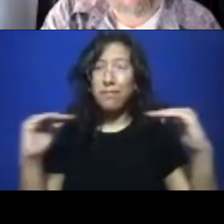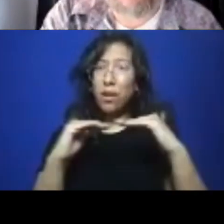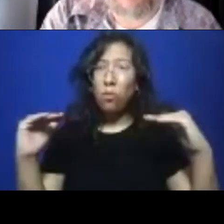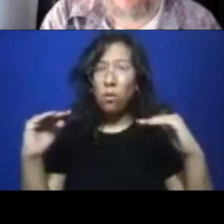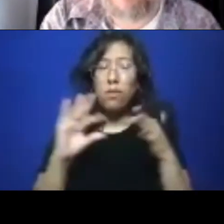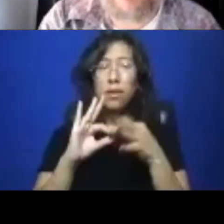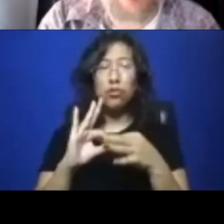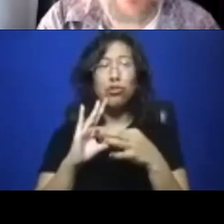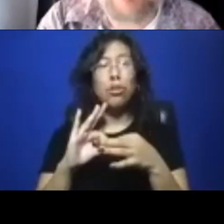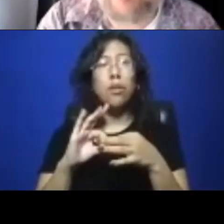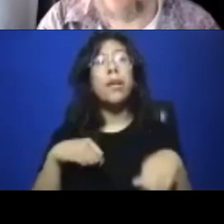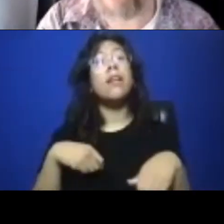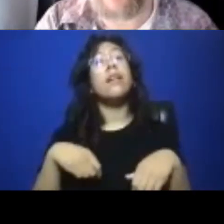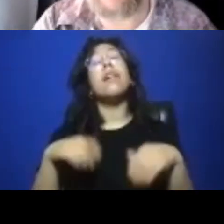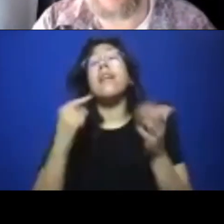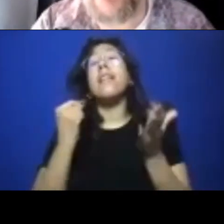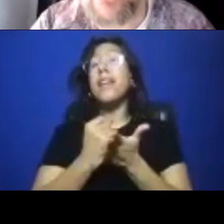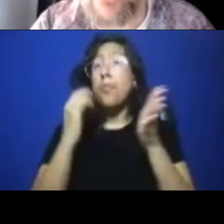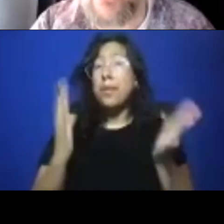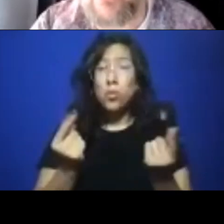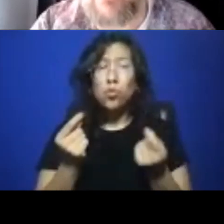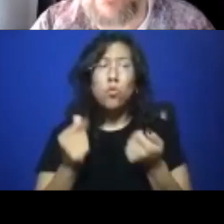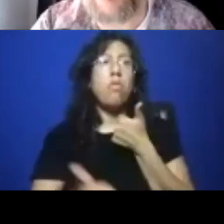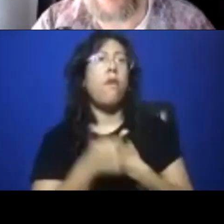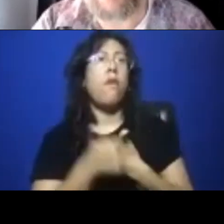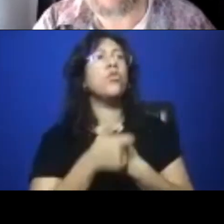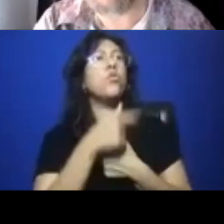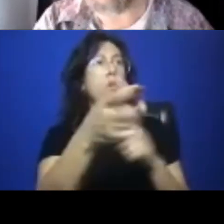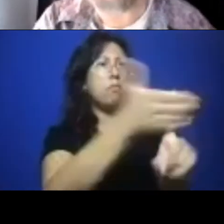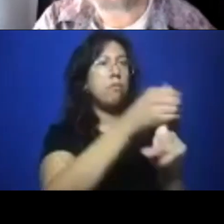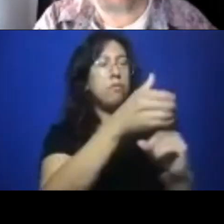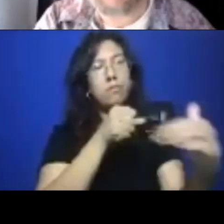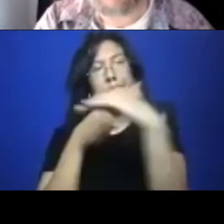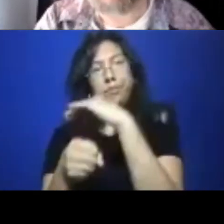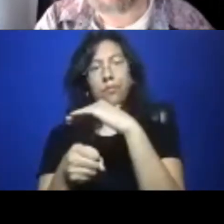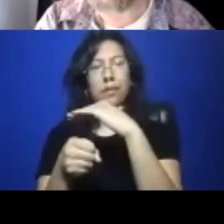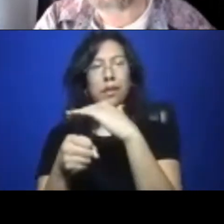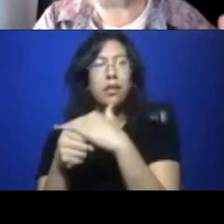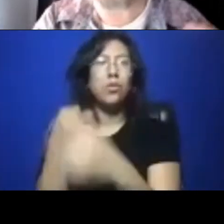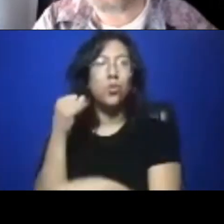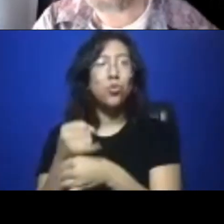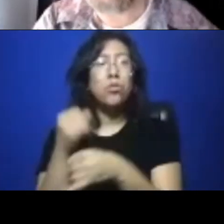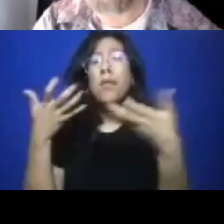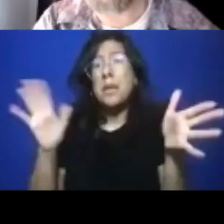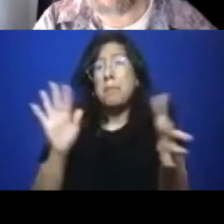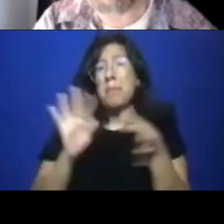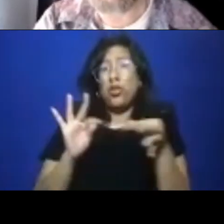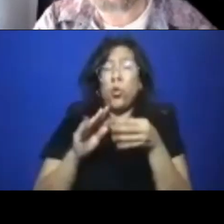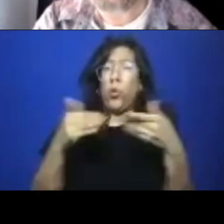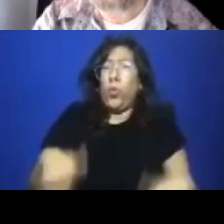Therapists can do things like threaten to institutionalize folks. I know I already mentioned that, but I think that's a really big fear